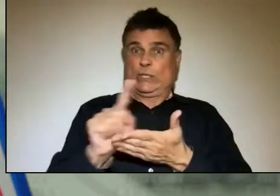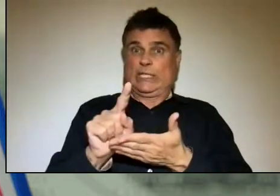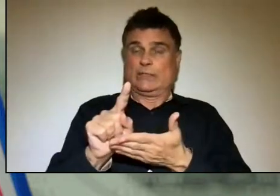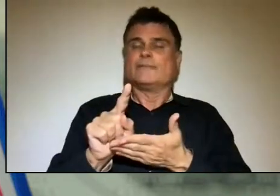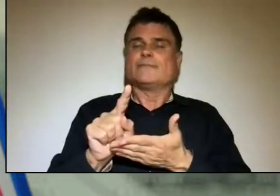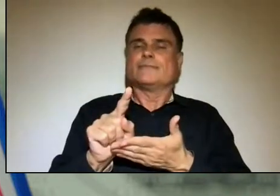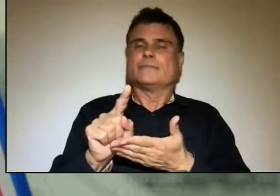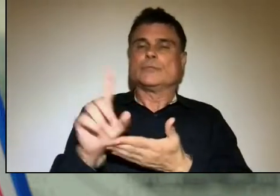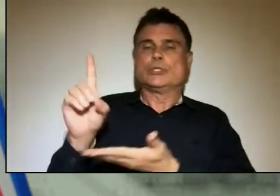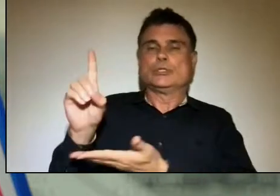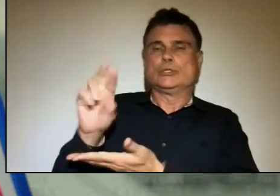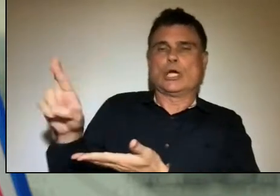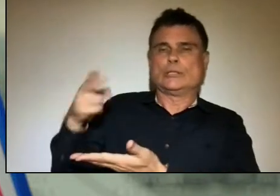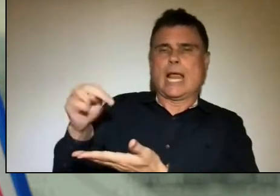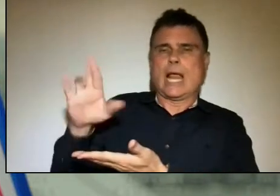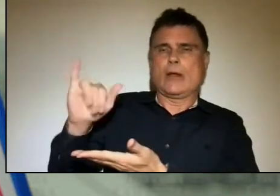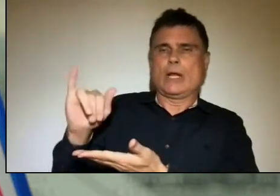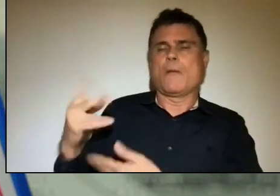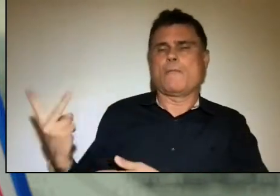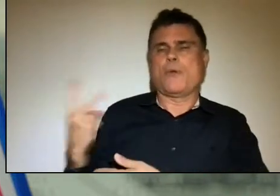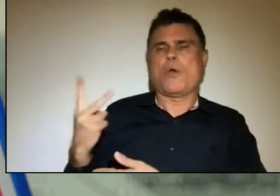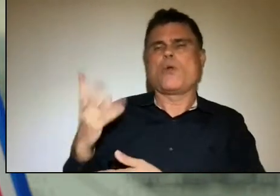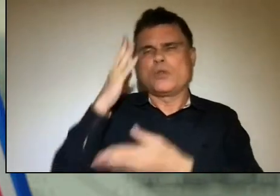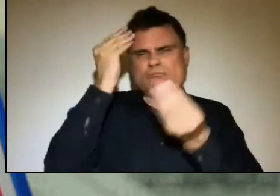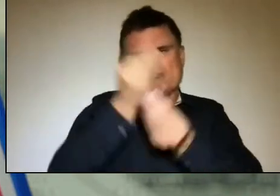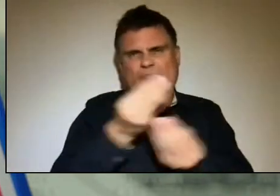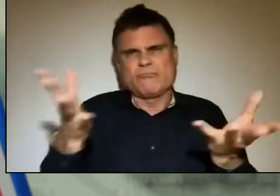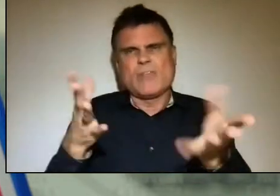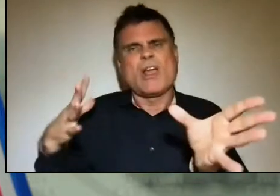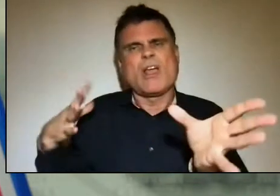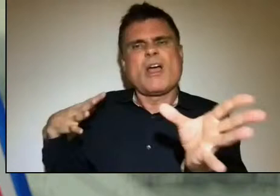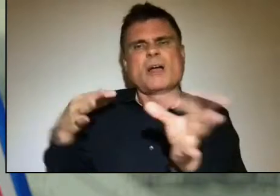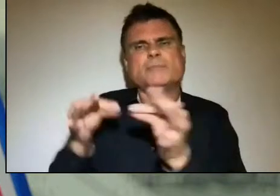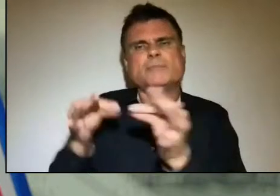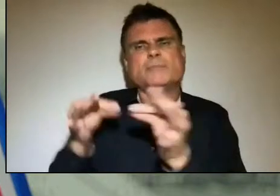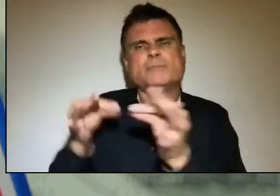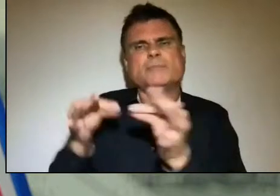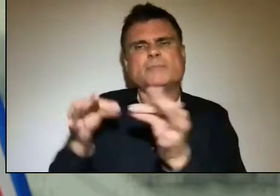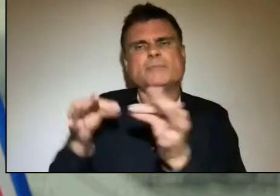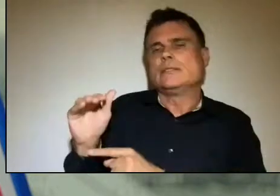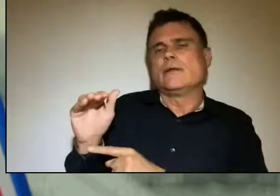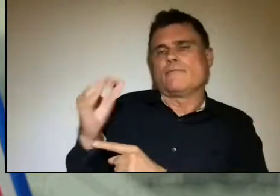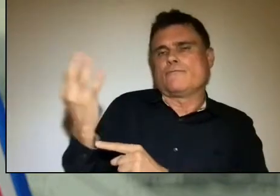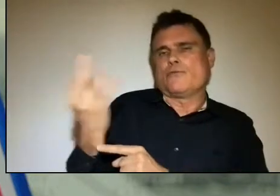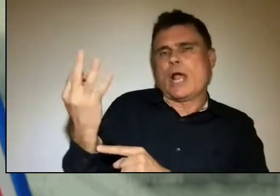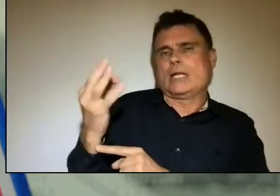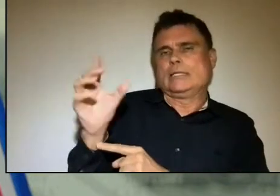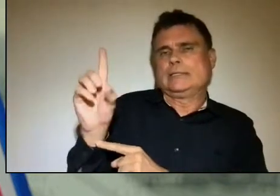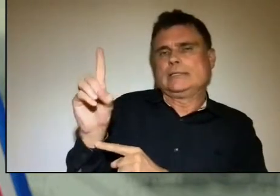Dr. Henry and I will be providing an update on the COVID-19 pandemic in BC on neNe